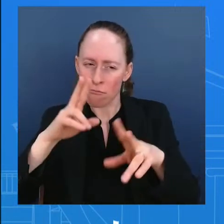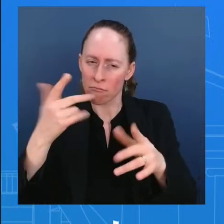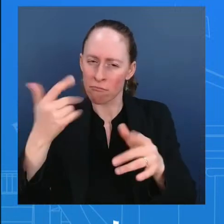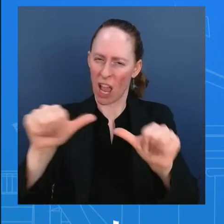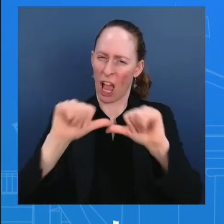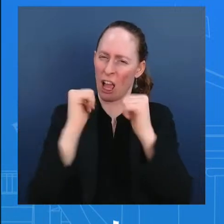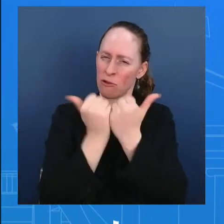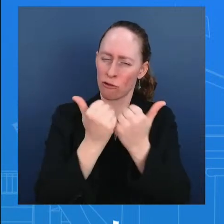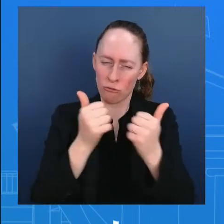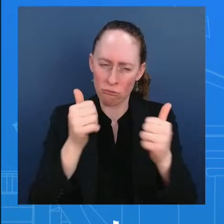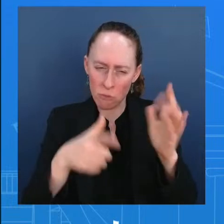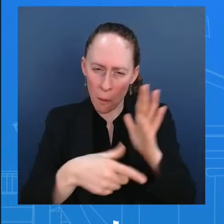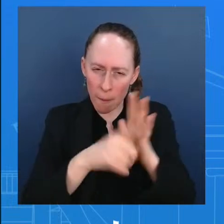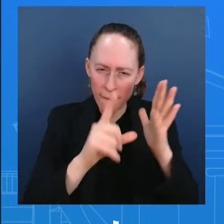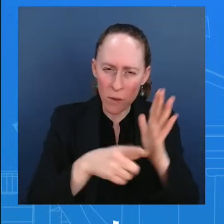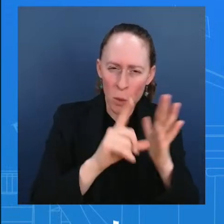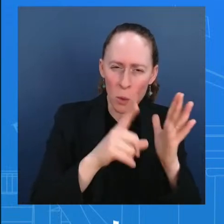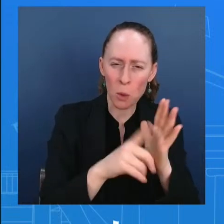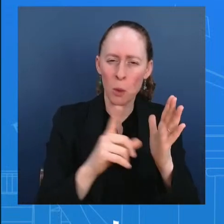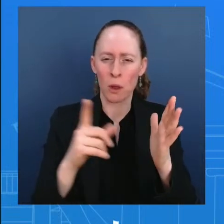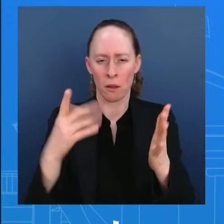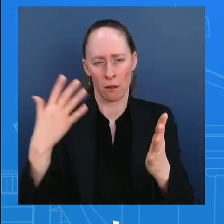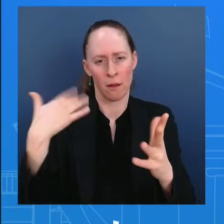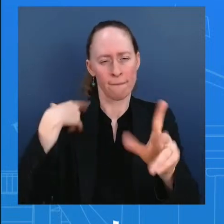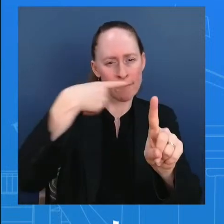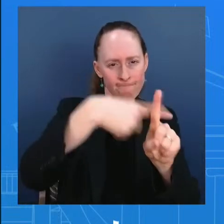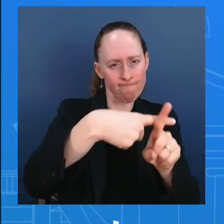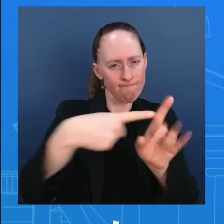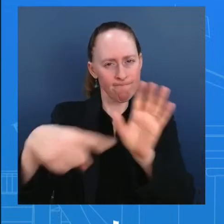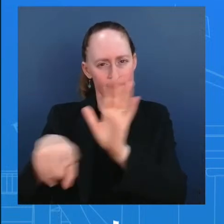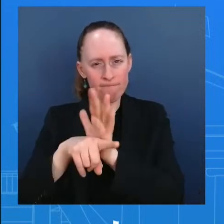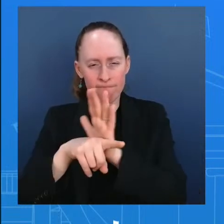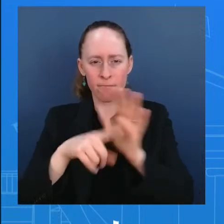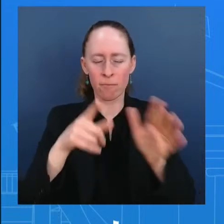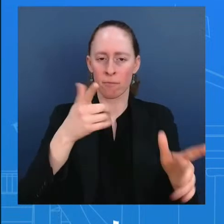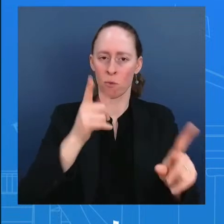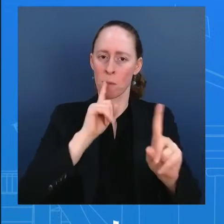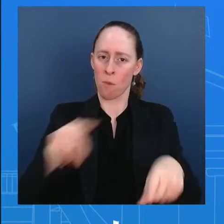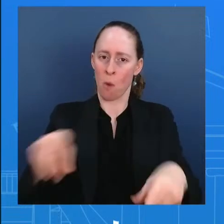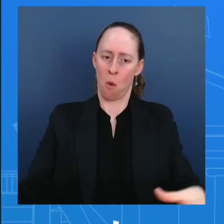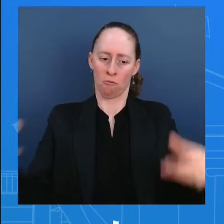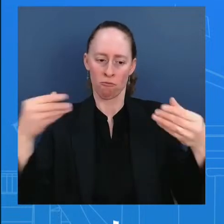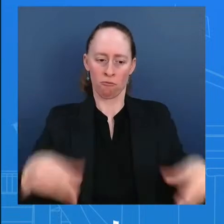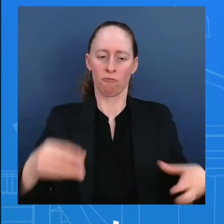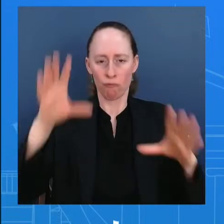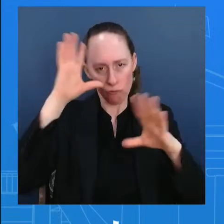They gave their report to the president, and the president made this decision. So, let’s not forget how we even got here.